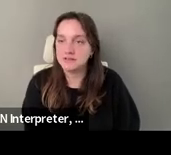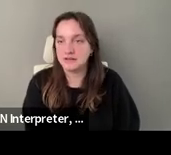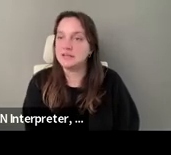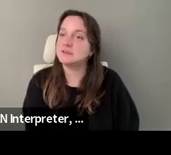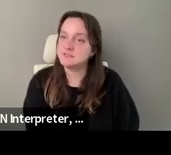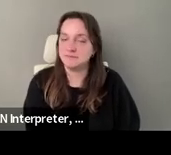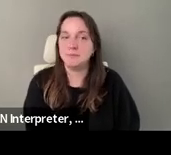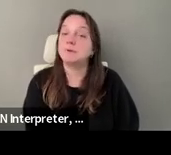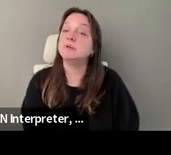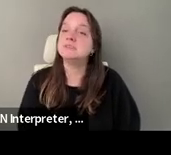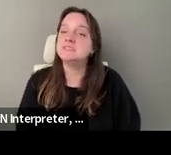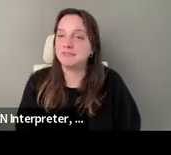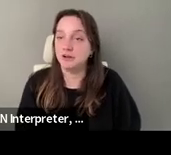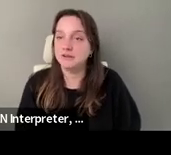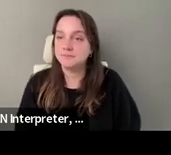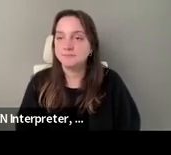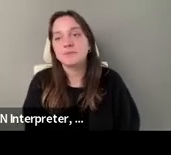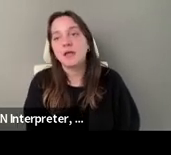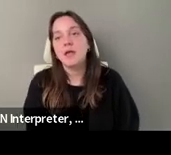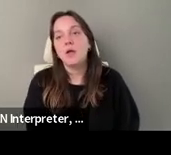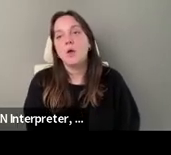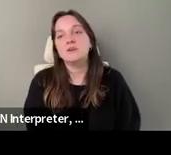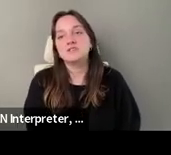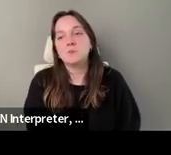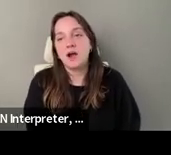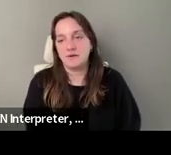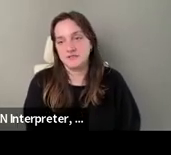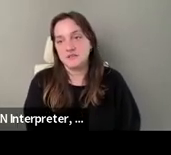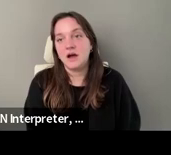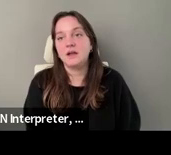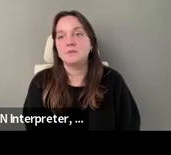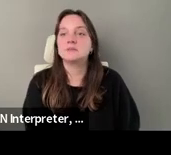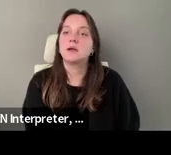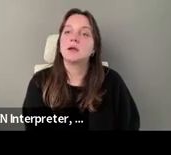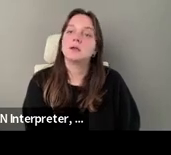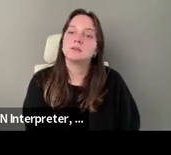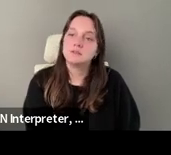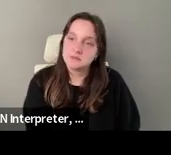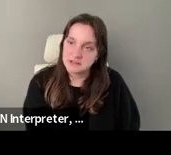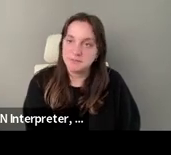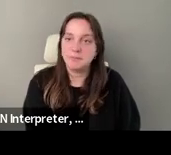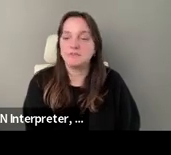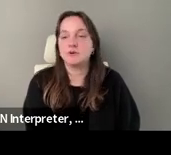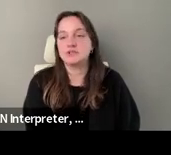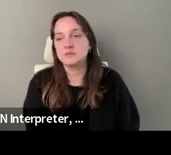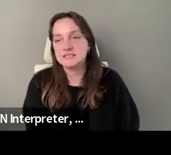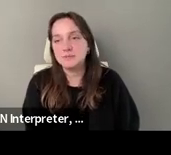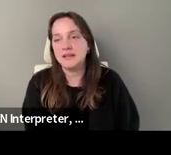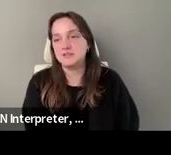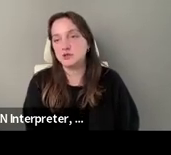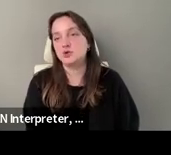people, deafhood. Which is why oftentimes deaf people are forced to assimilate to the hearing society and the